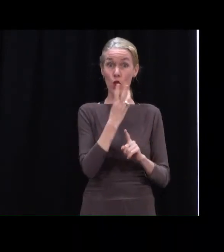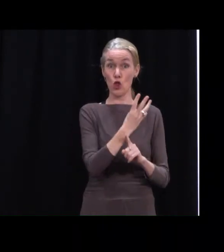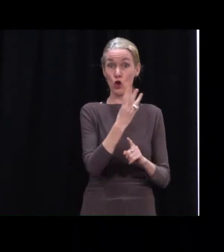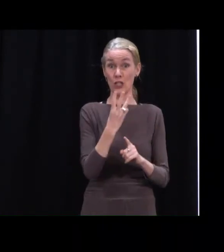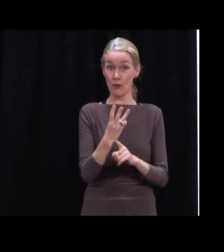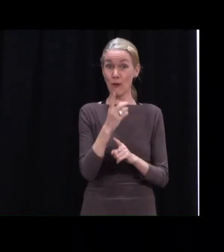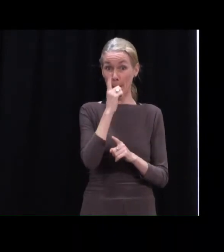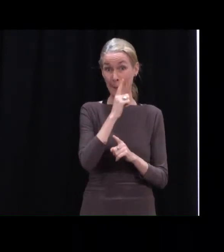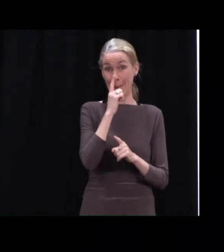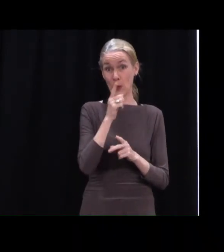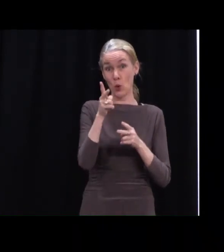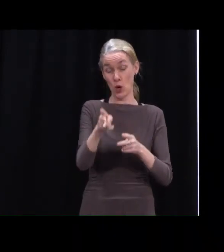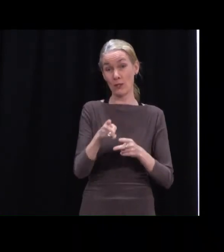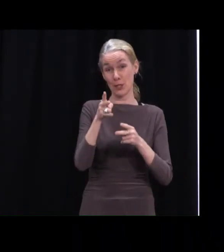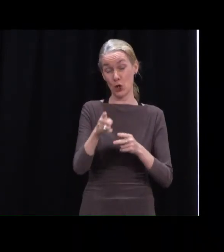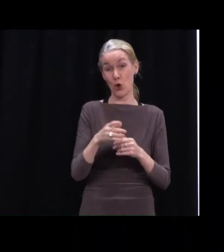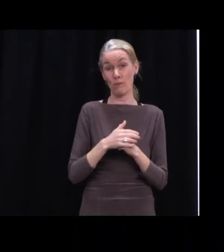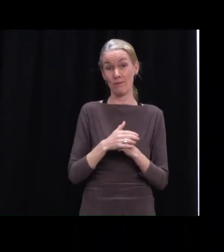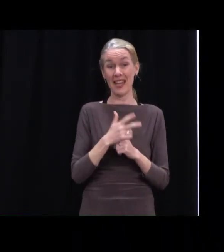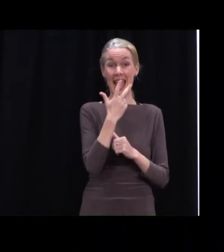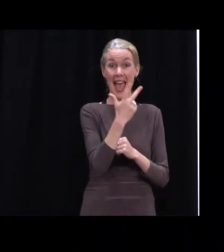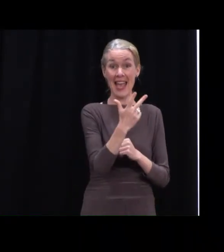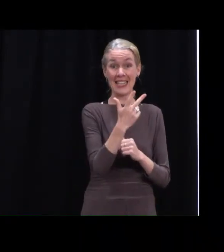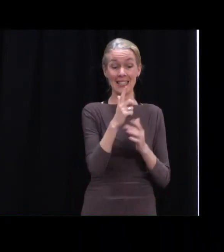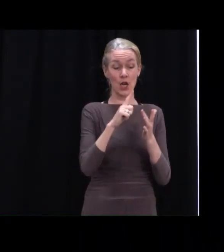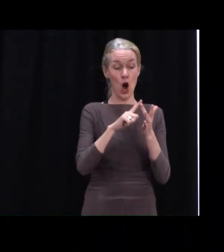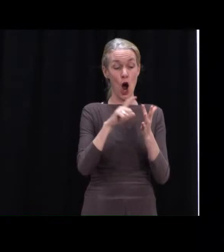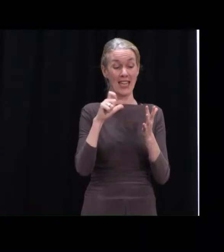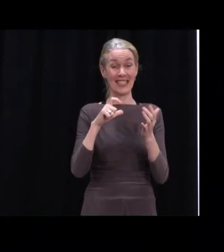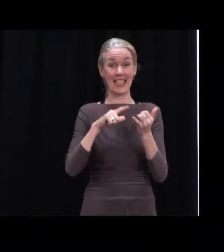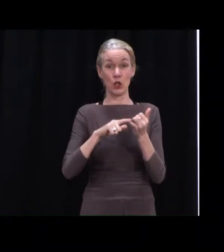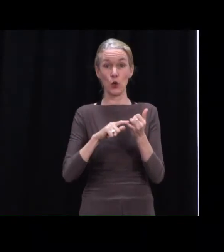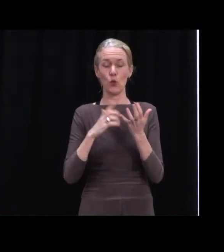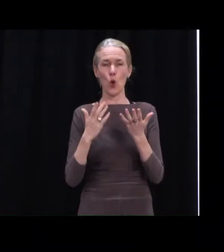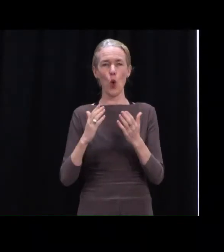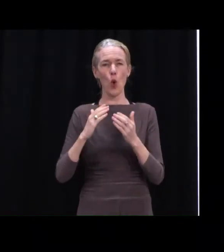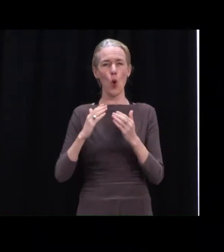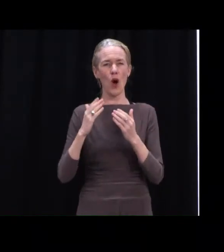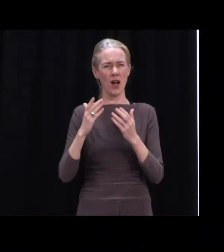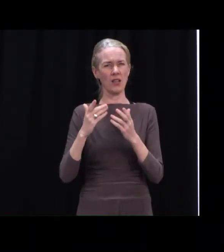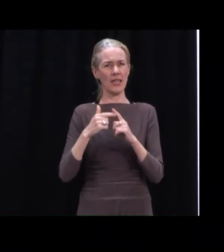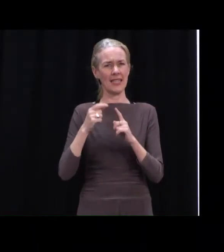chains of transmission. The seriousness of the COVID-19